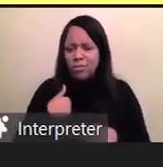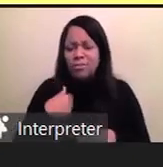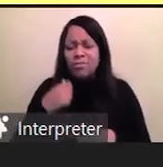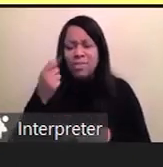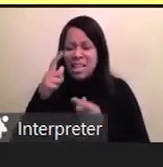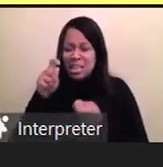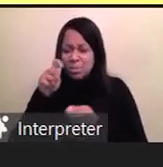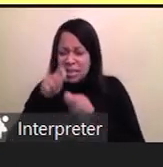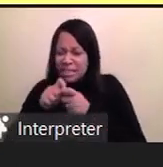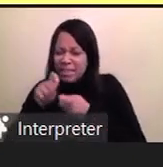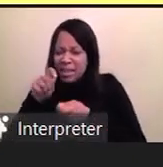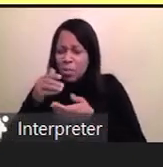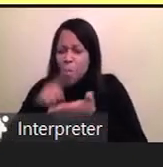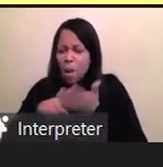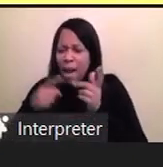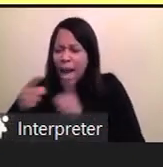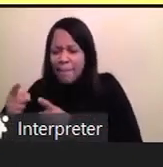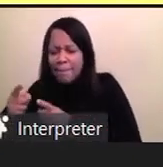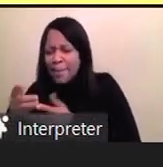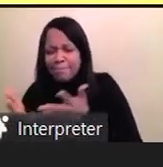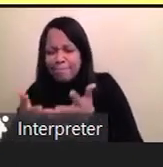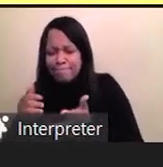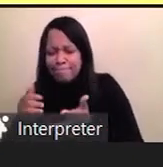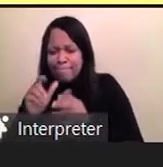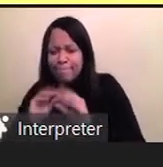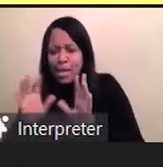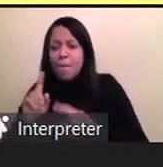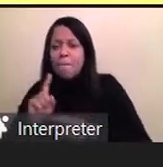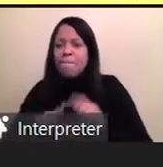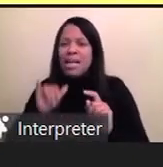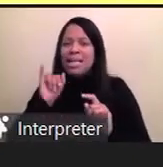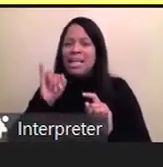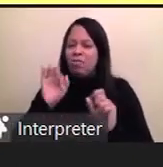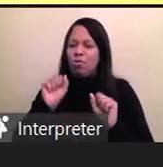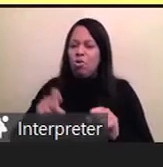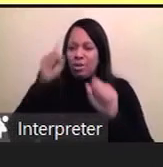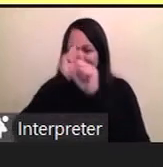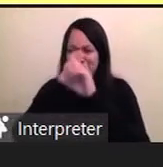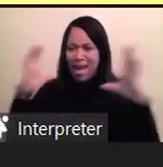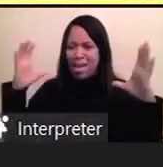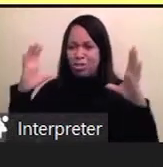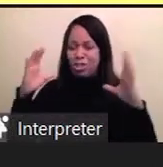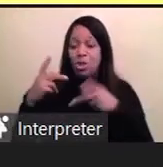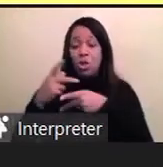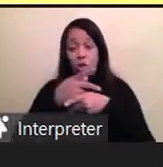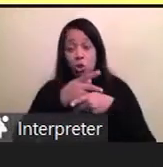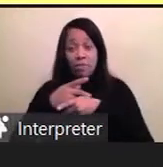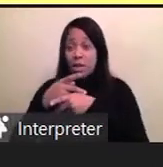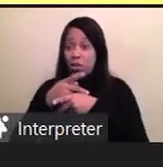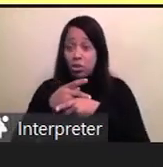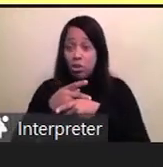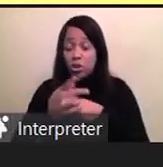But you can sort of understand or sort of imagine the supervisor is in this group interview,